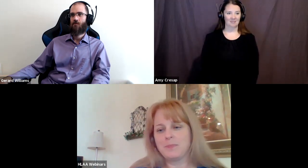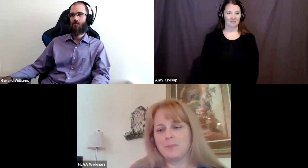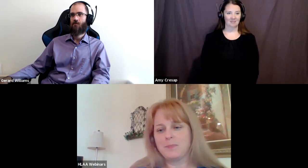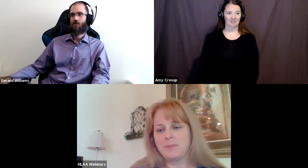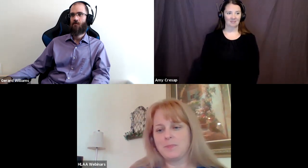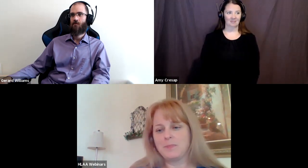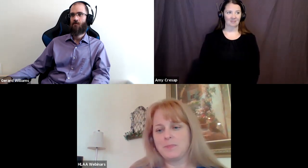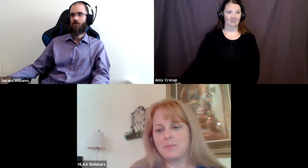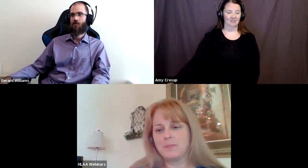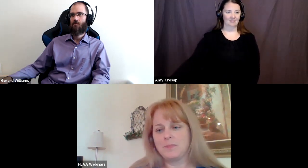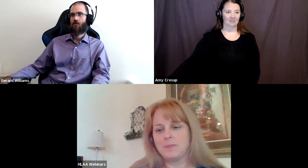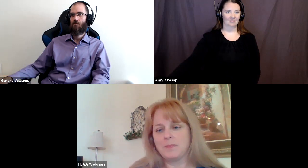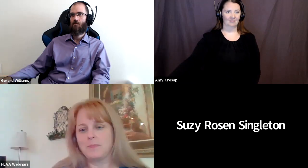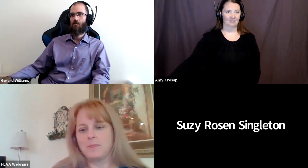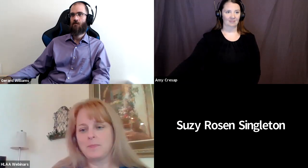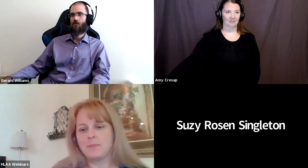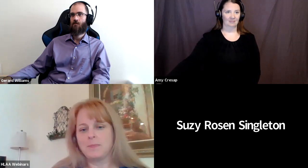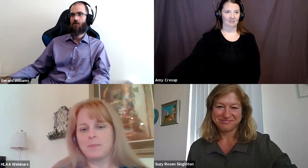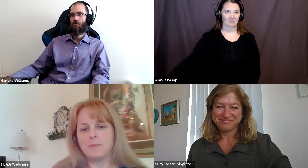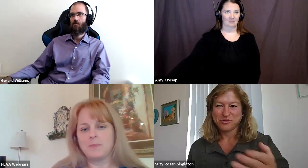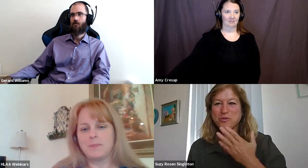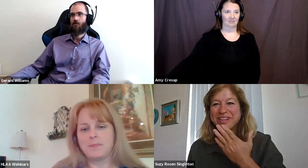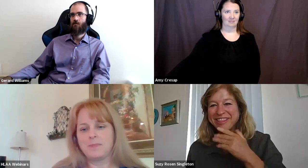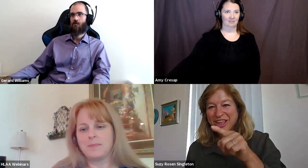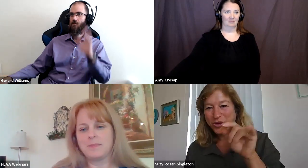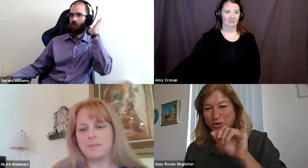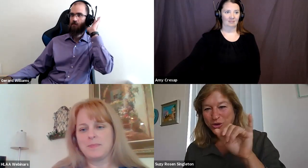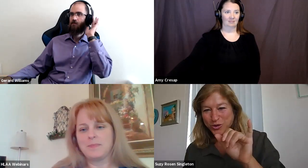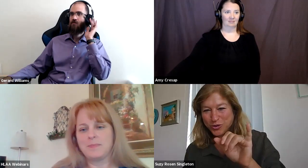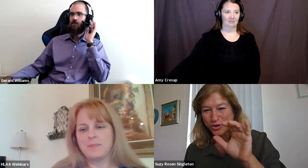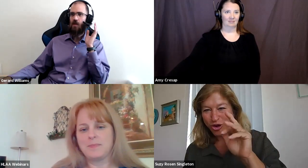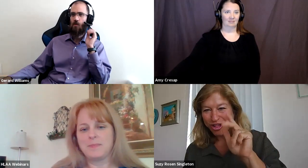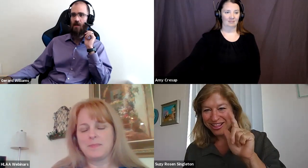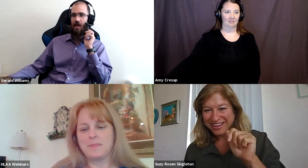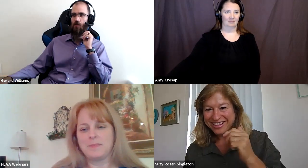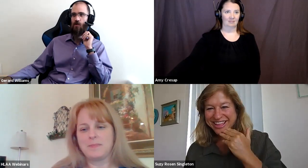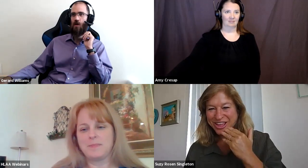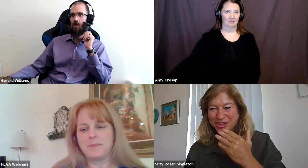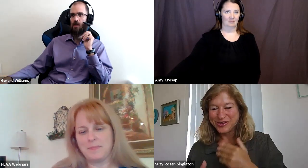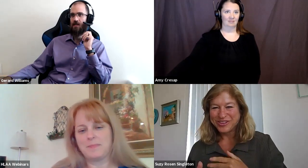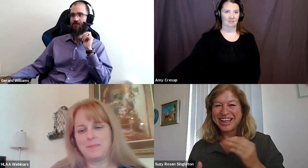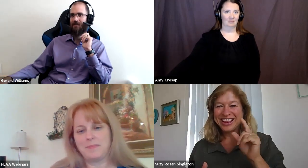Bye-bye. >> Thank you as well, Carla.